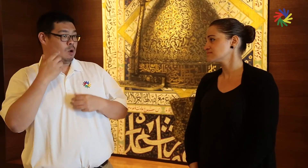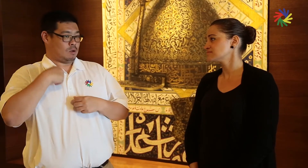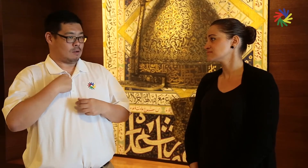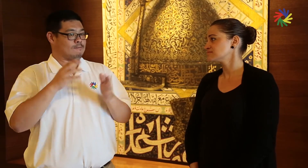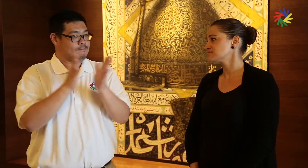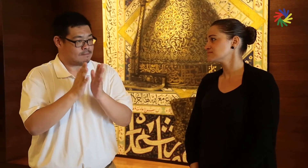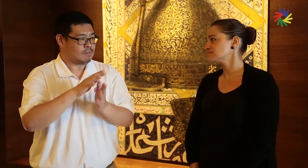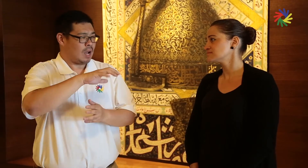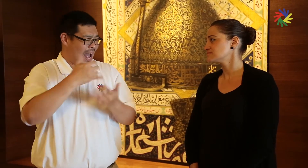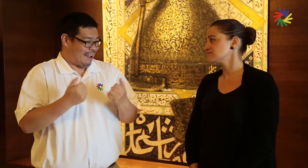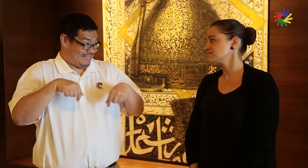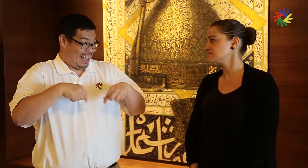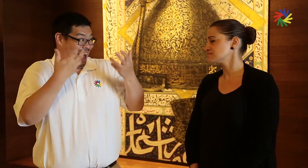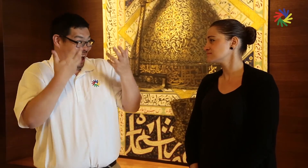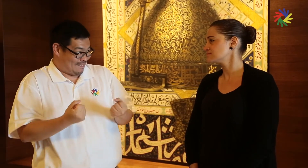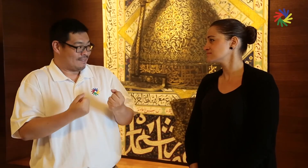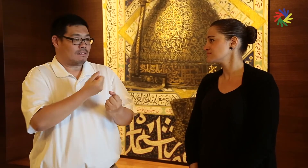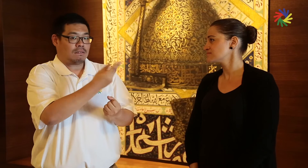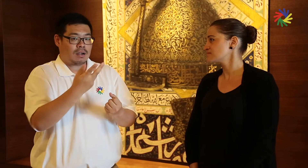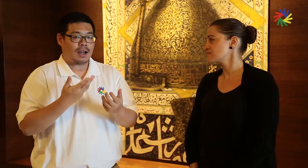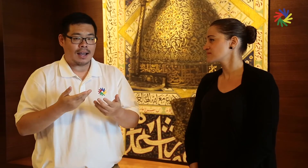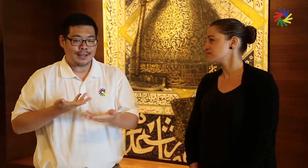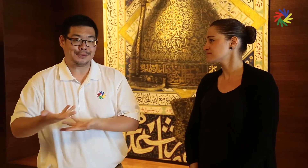Many cities are shy about hosting major multi-sports